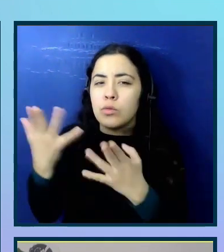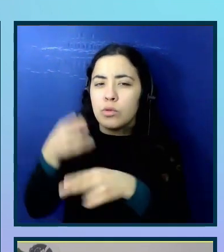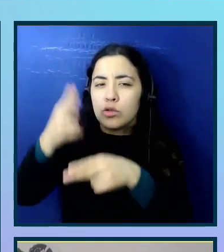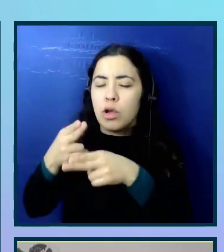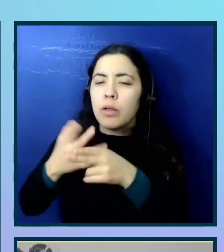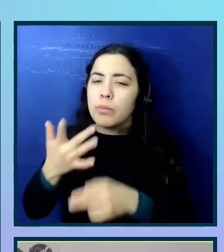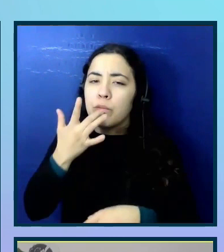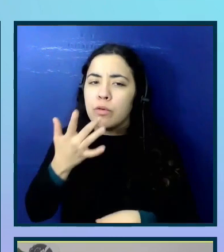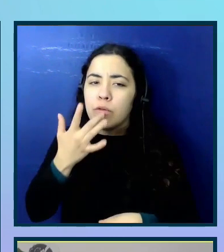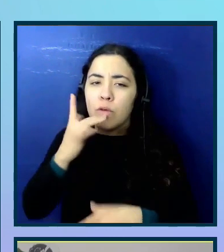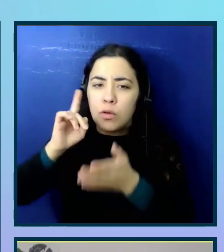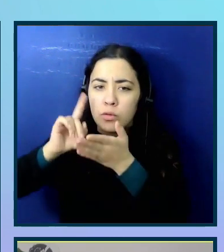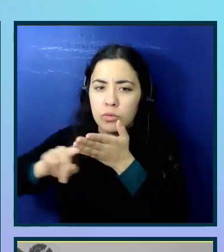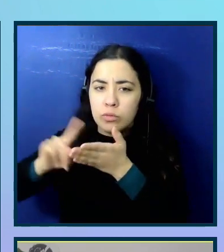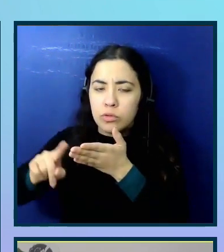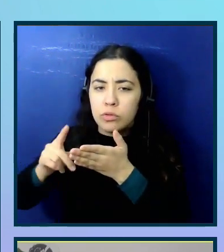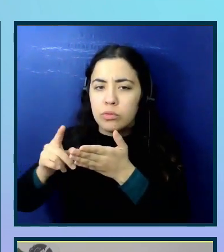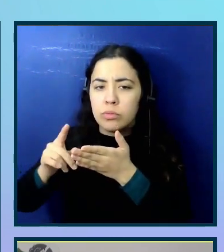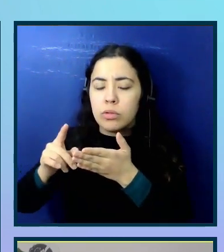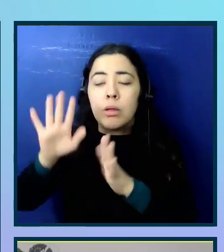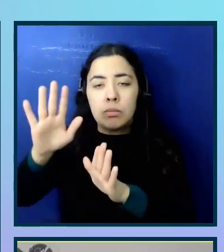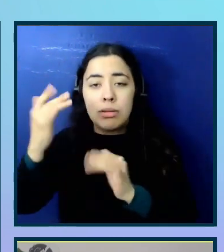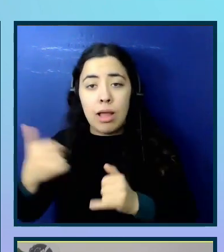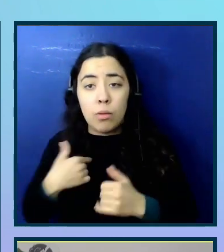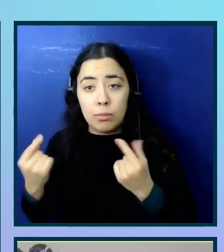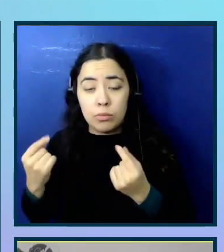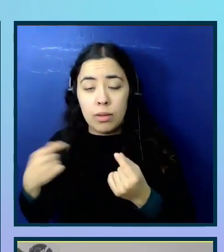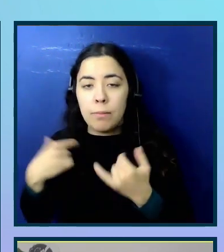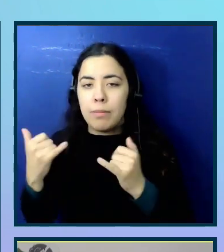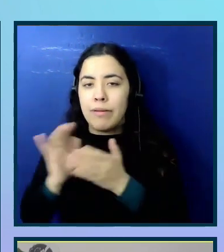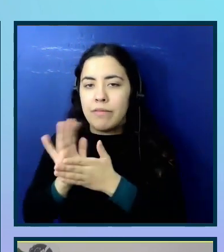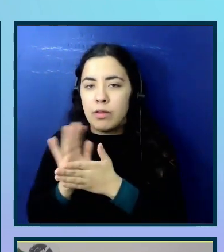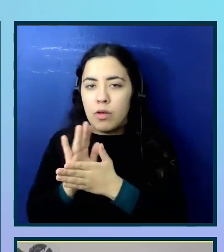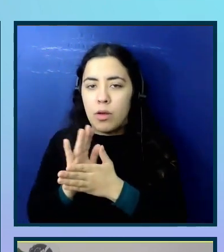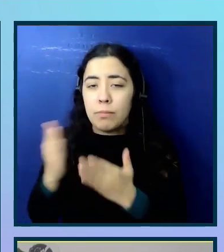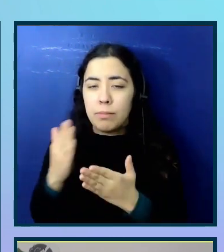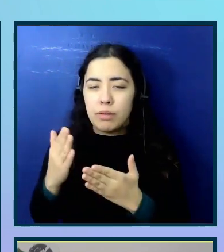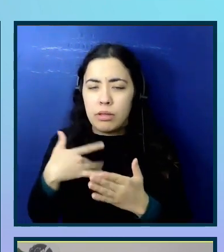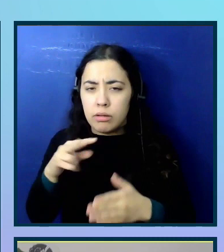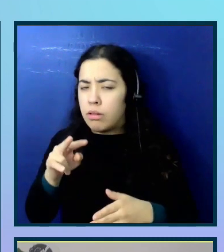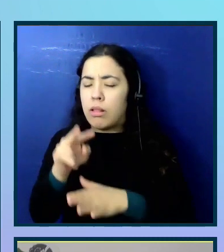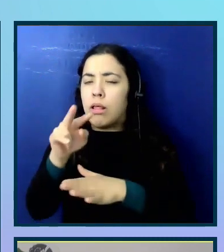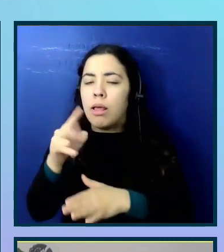I'm sorry, I'm going to play a video now. It might be a little bit triggering because things are going to move on my screen,